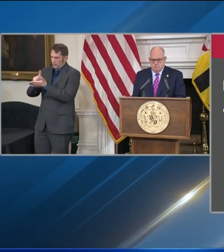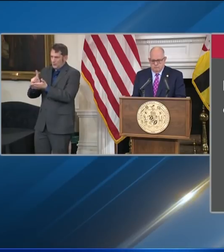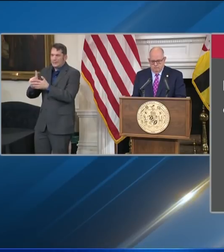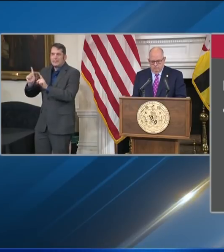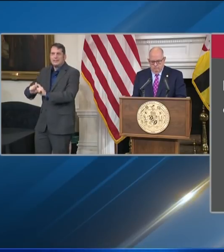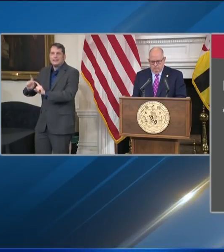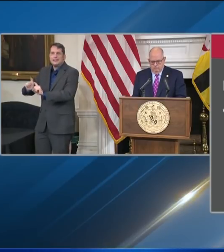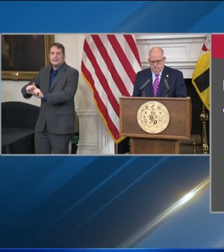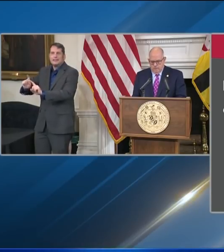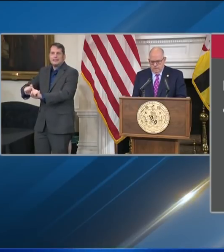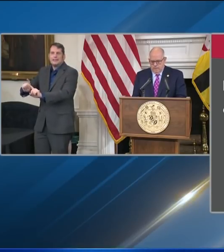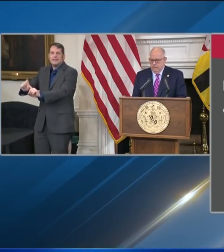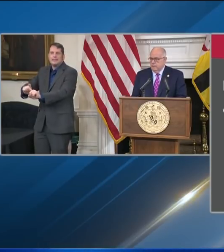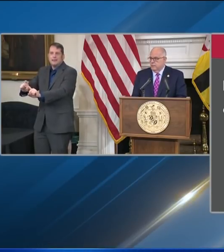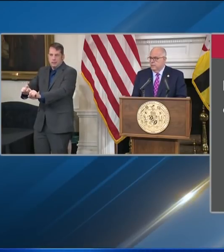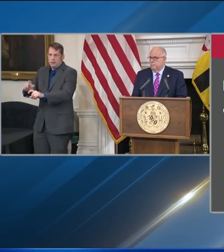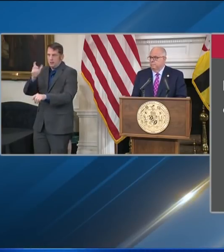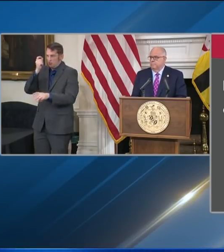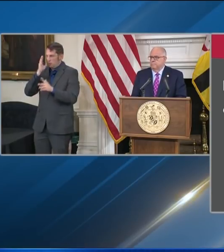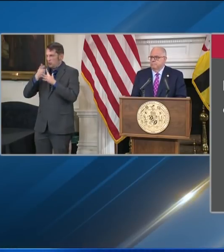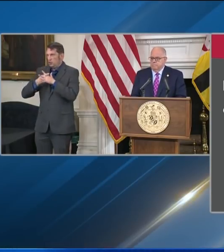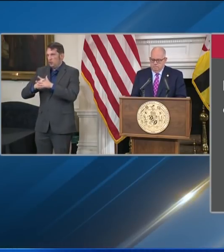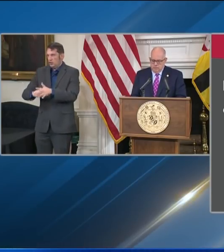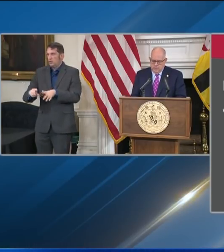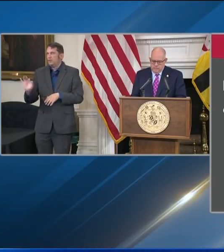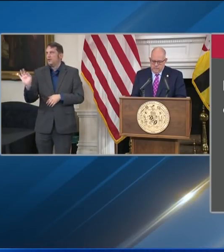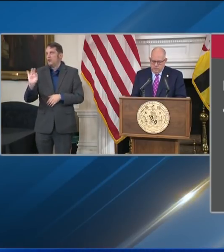EFFECTIVE NO LATER THAN THIS FRIDAY.